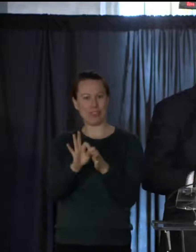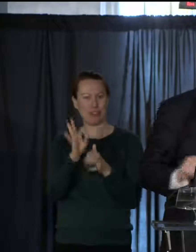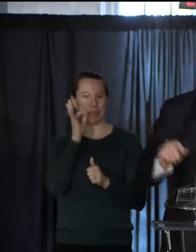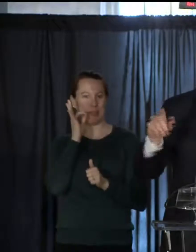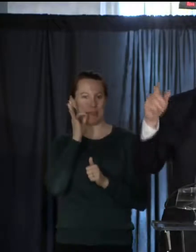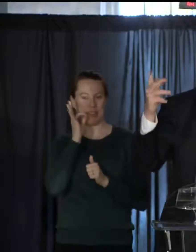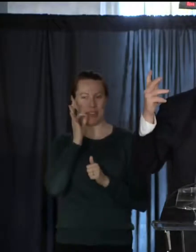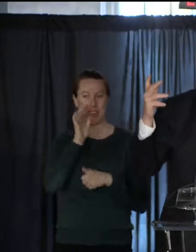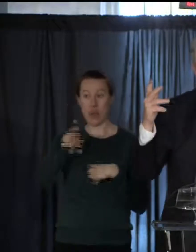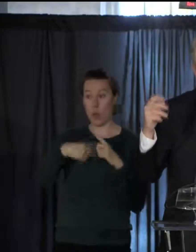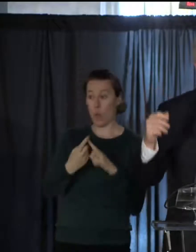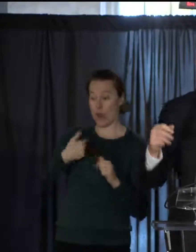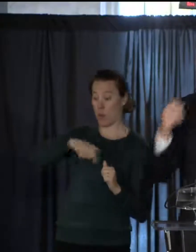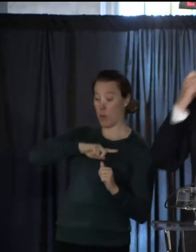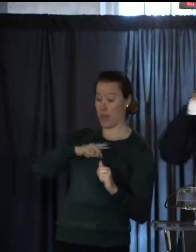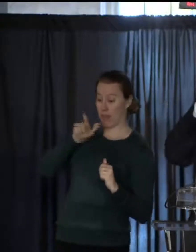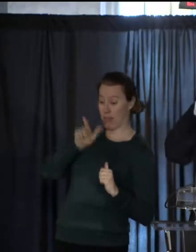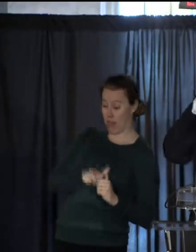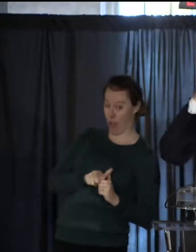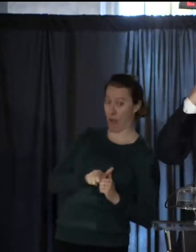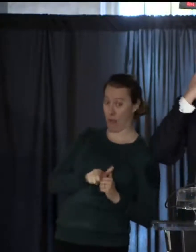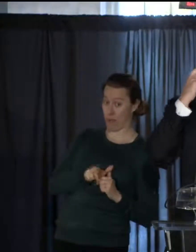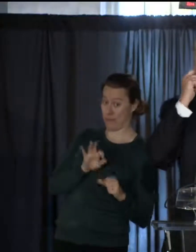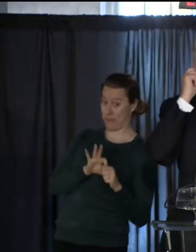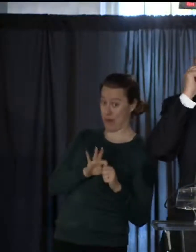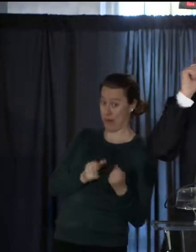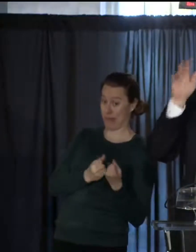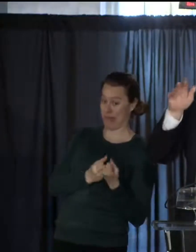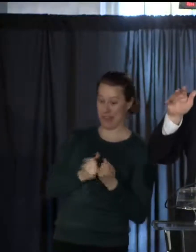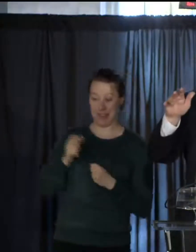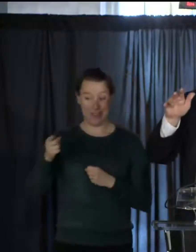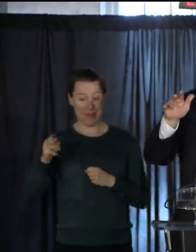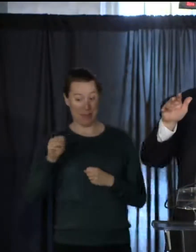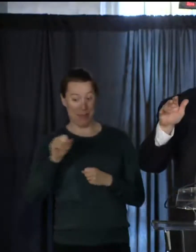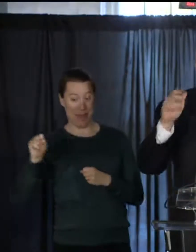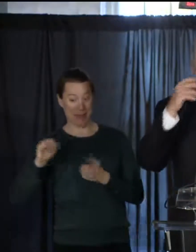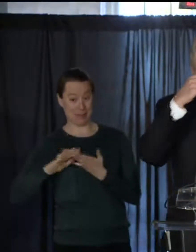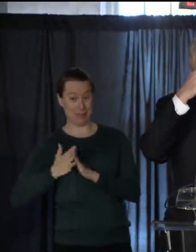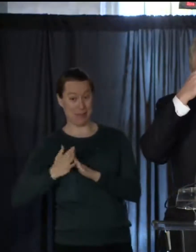REALLY DO GO HIGH. ANYWAY, THAT SMALL CONSOLATION